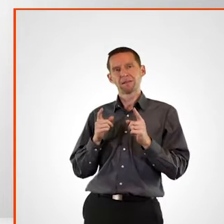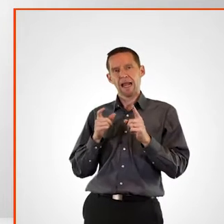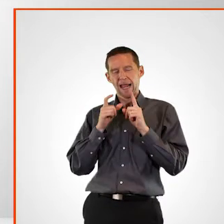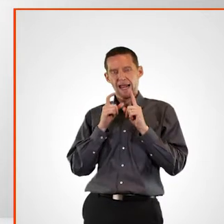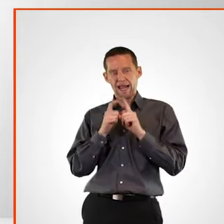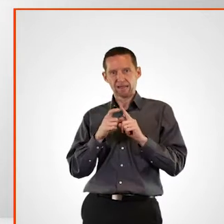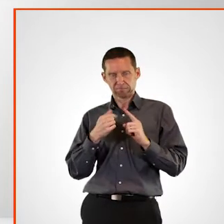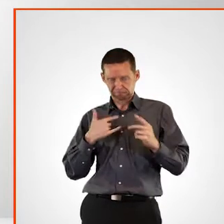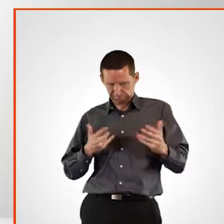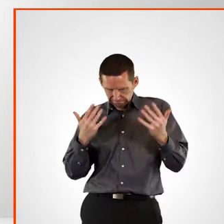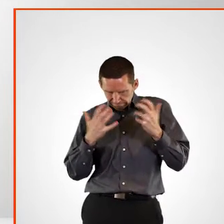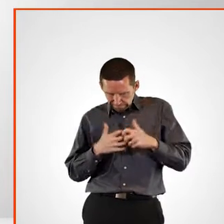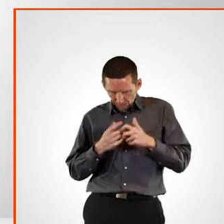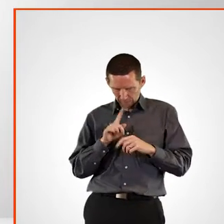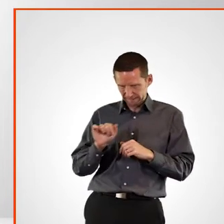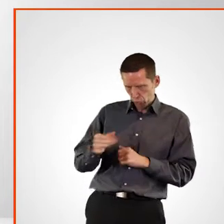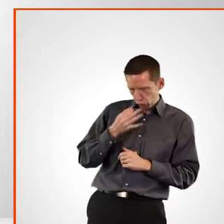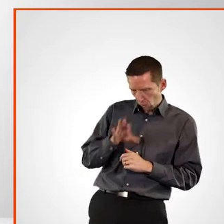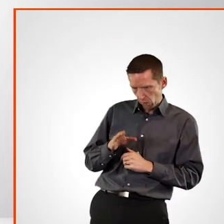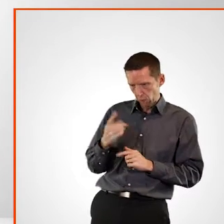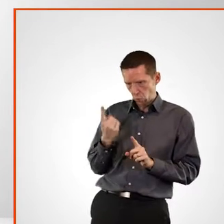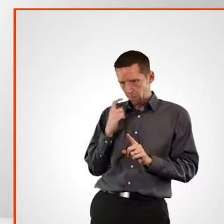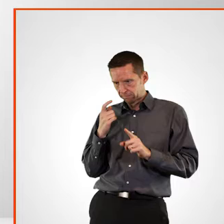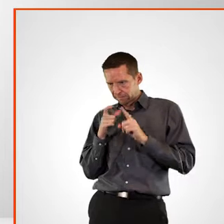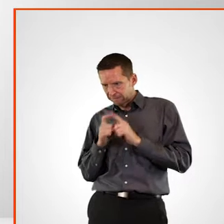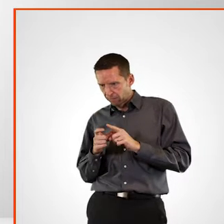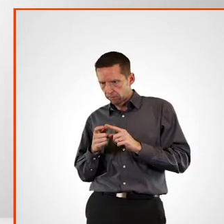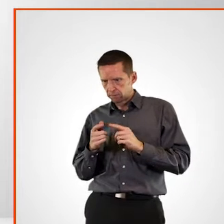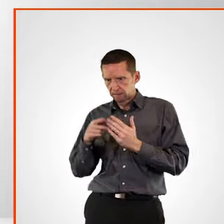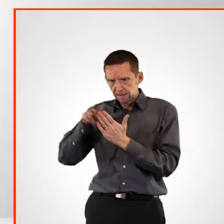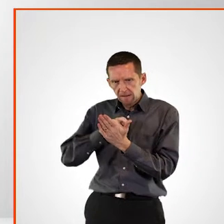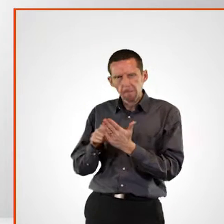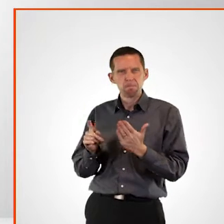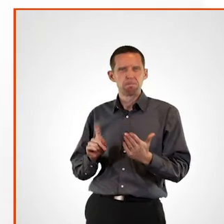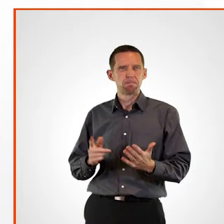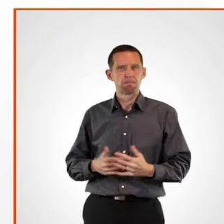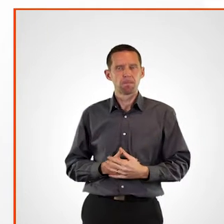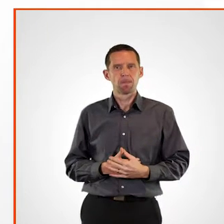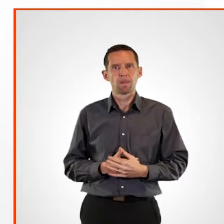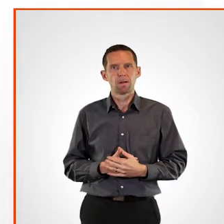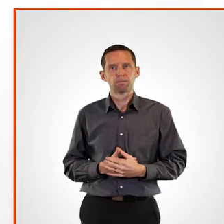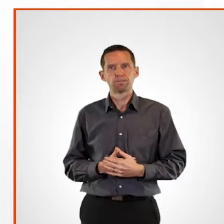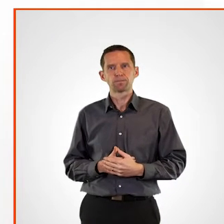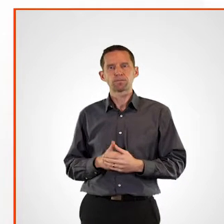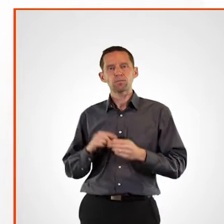in terms of figuring out what's going on with this particular child, or who's going to have difficulty. And in terms of our other question